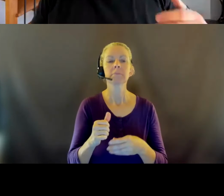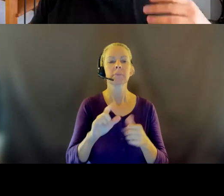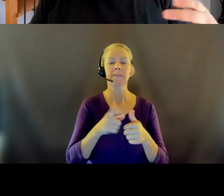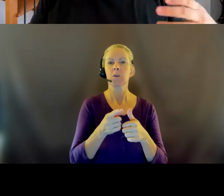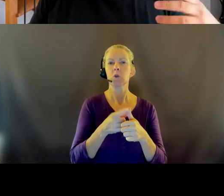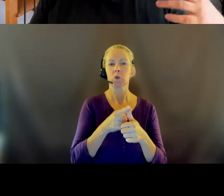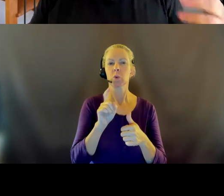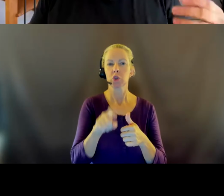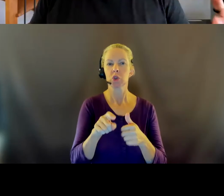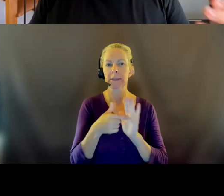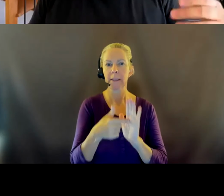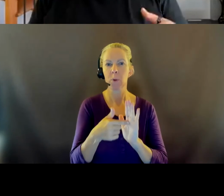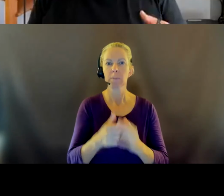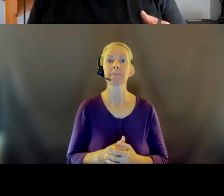for opportunities to get their blood flowing?